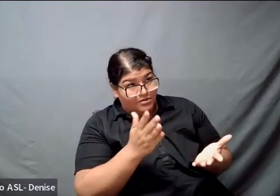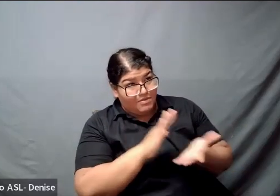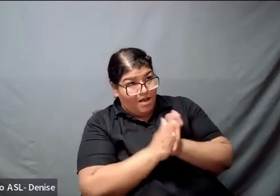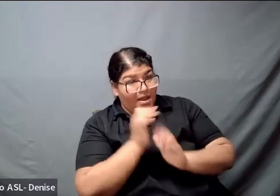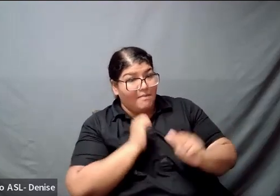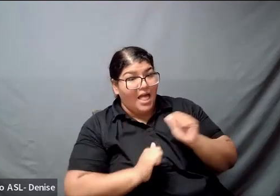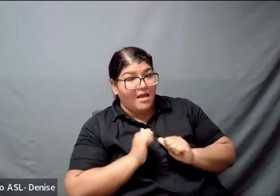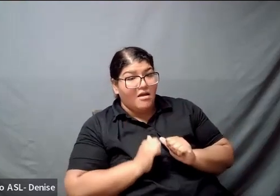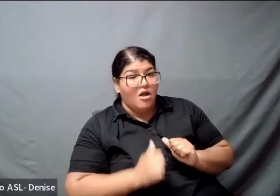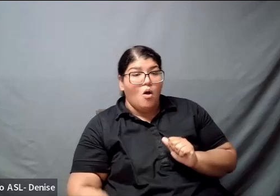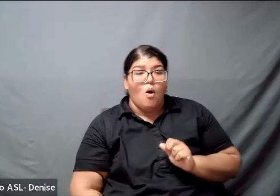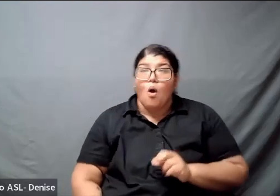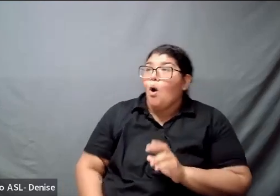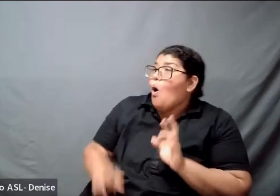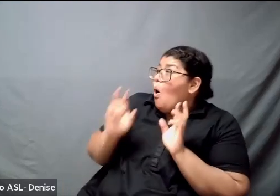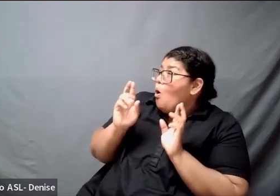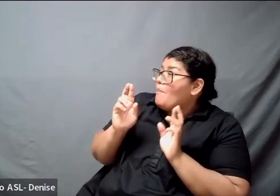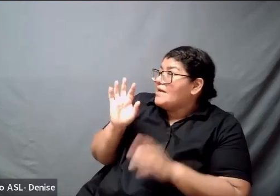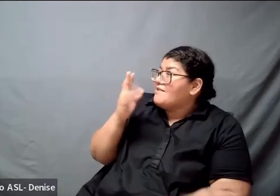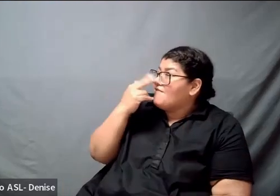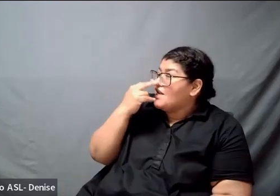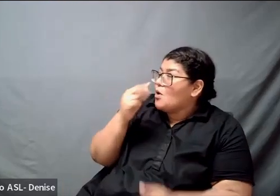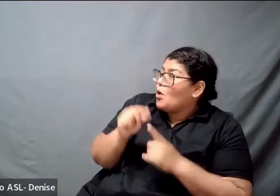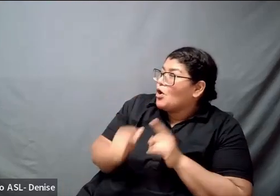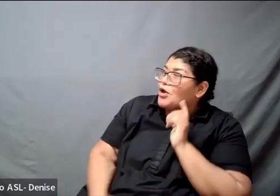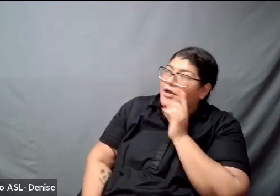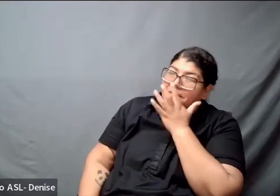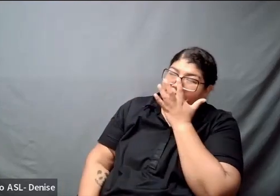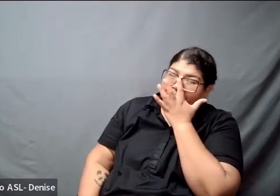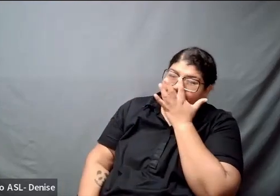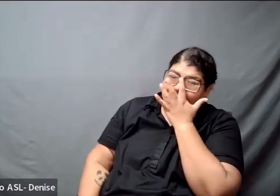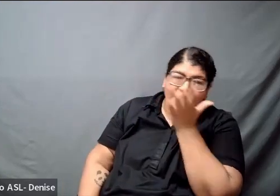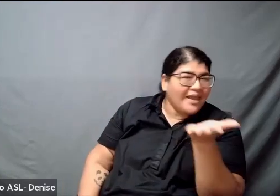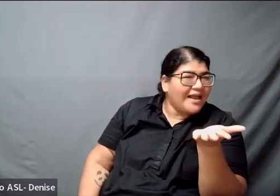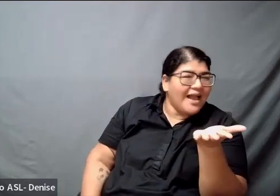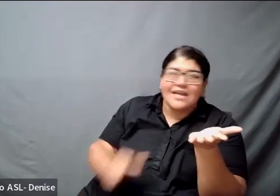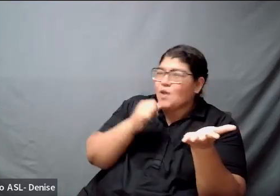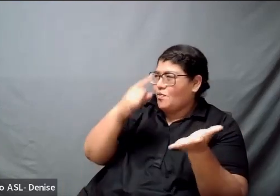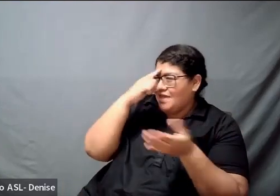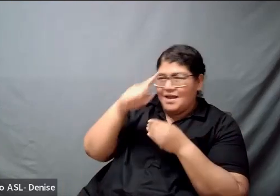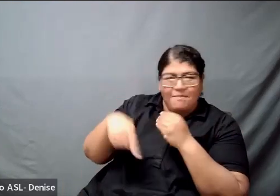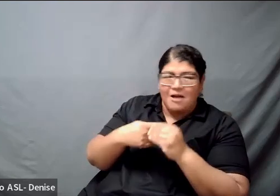Do you like the idea of, hope is a funny word. Okay. It's not something that I think about. It's not something that I want to,